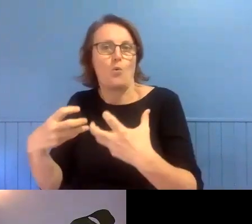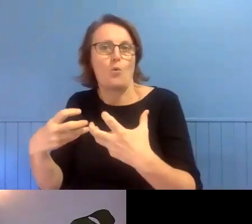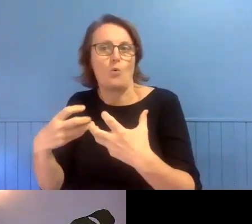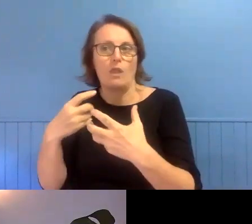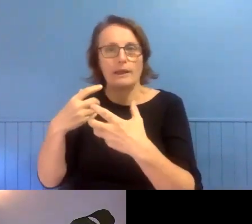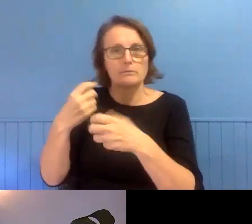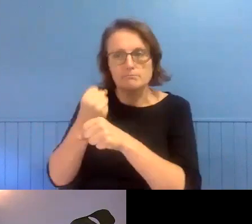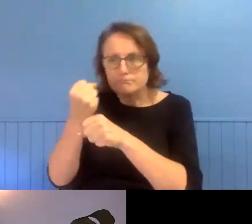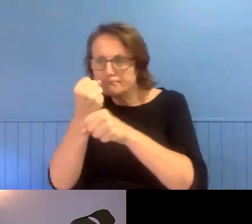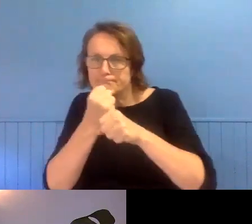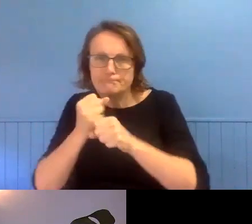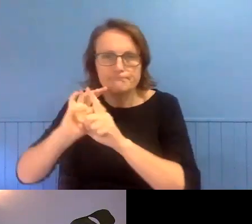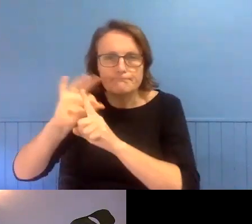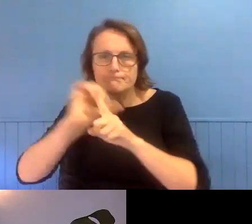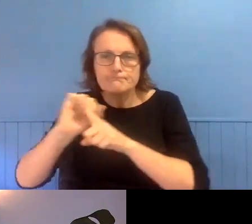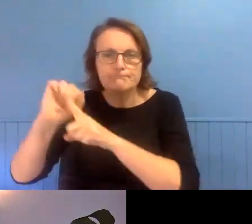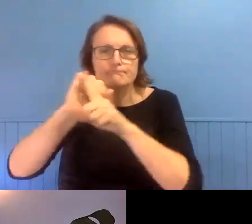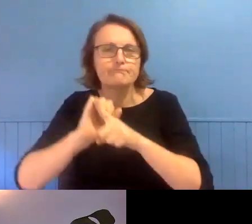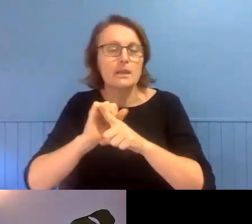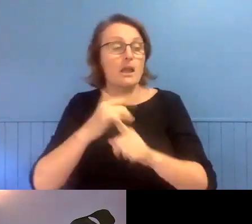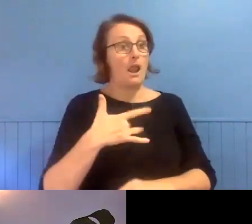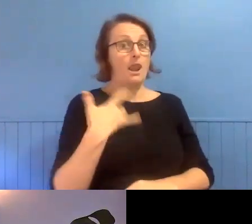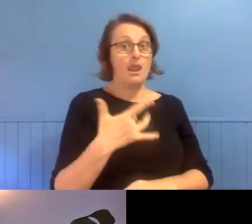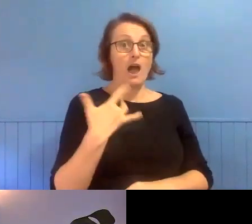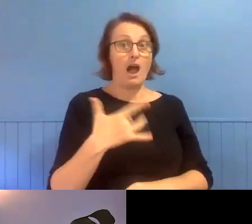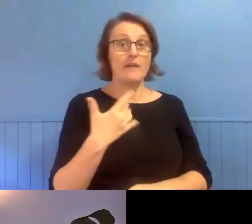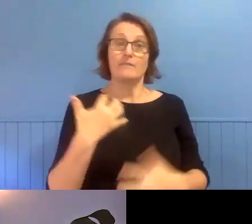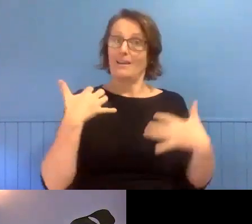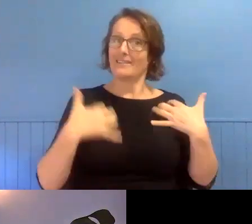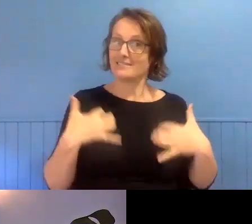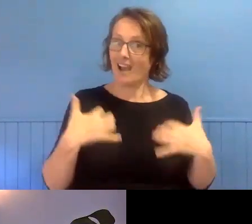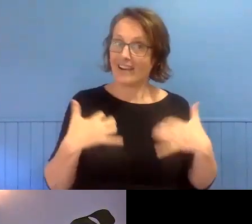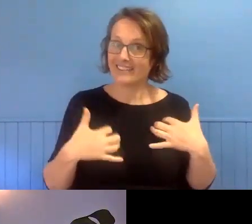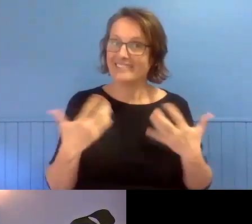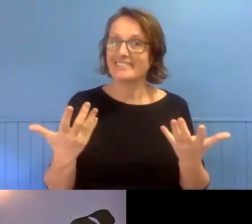exciting. But as we talked about there are other ways to get that